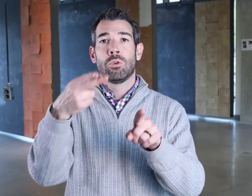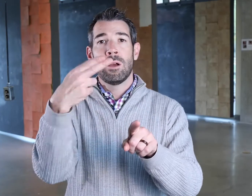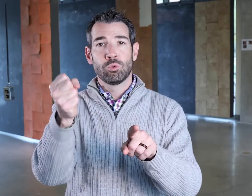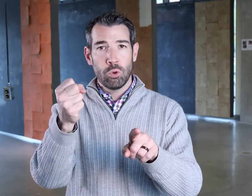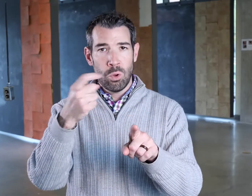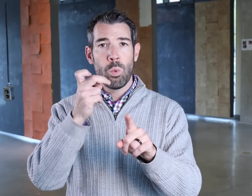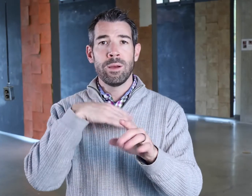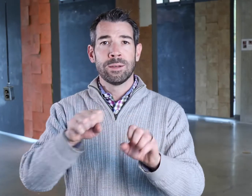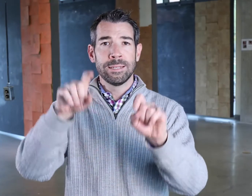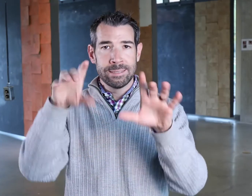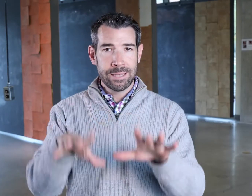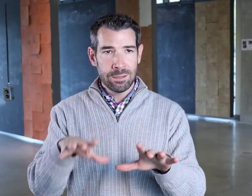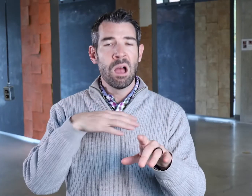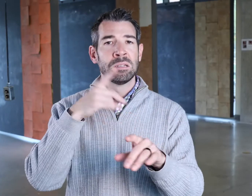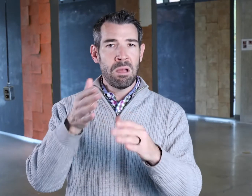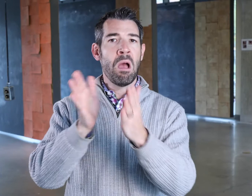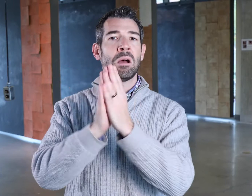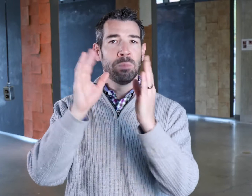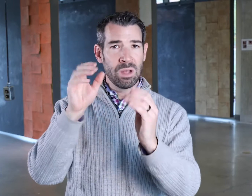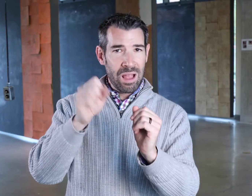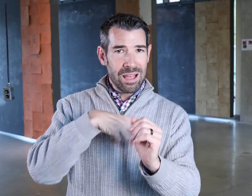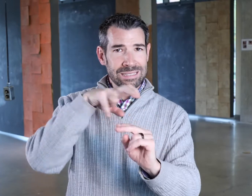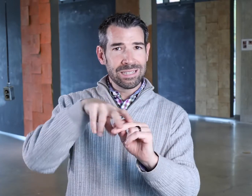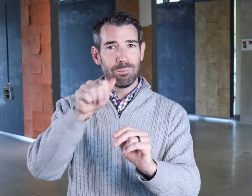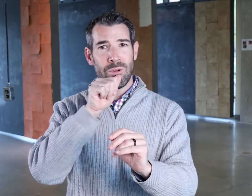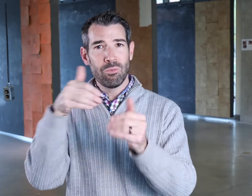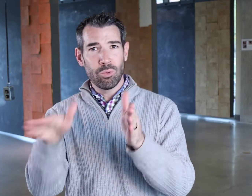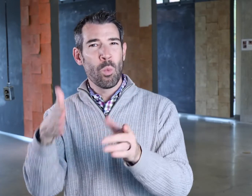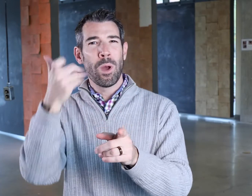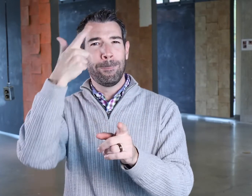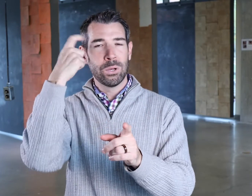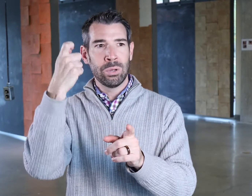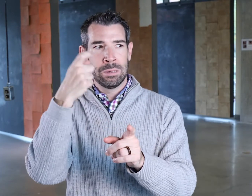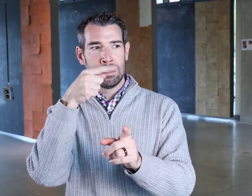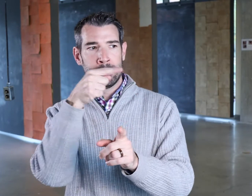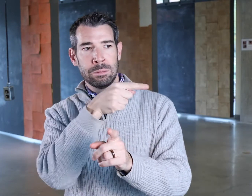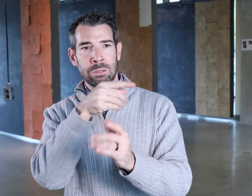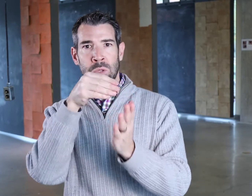During high school when I took tests, I would ask the teacher if I could sit in a private room